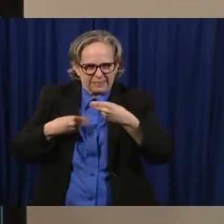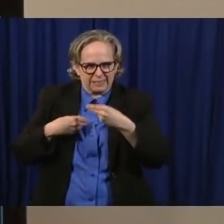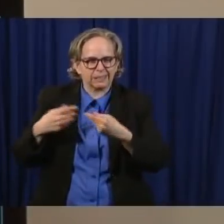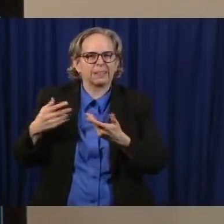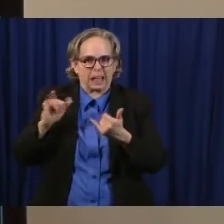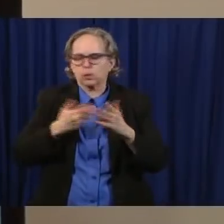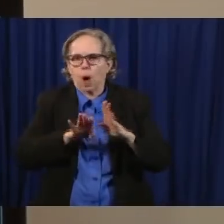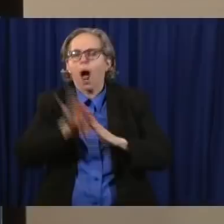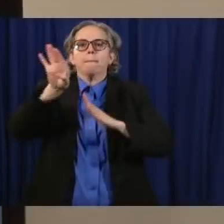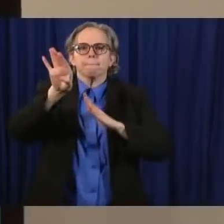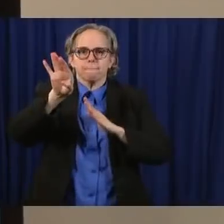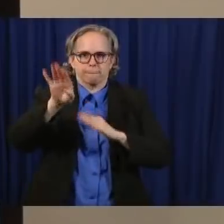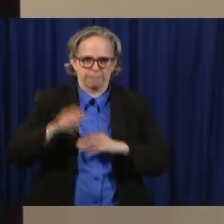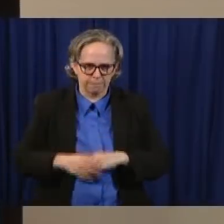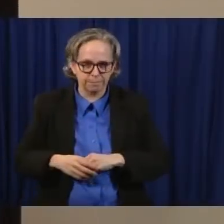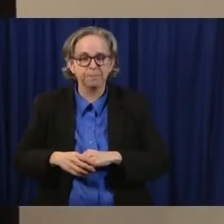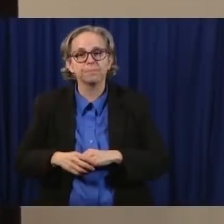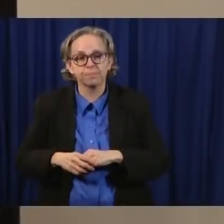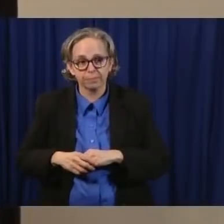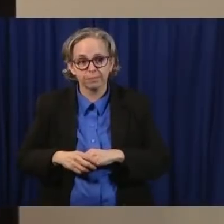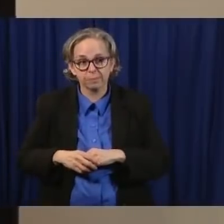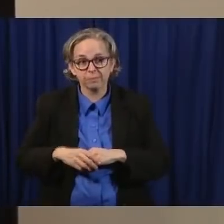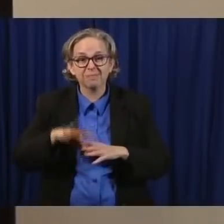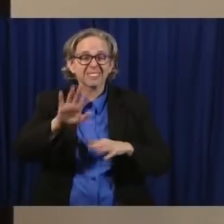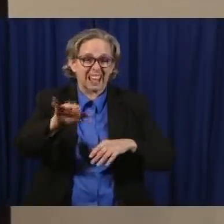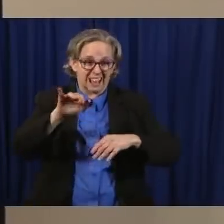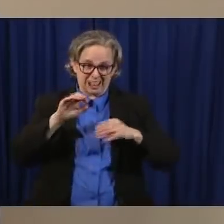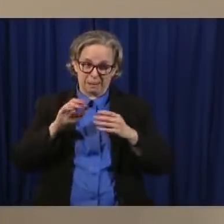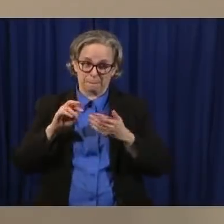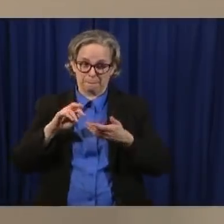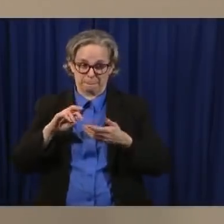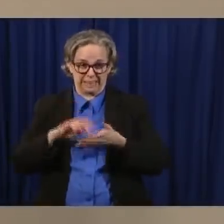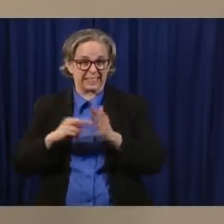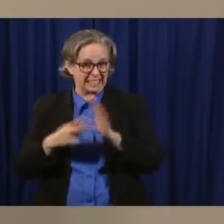DEATHS ARE NOT REPORTED, DEATHS THAT OCCURRED IN THE LAST 24 HOURS. IT IS JUST THAT WE HAVE GOTTEN DATA ON. ARE DEATH NUMBERS WILL INCREASE